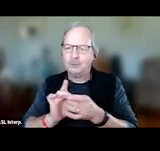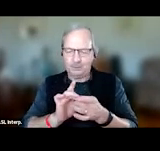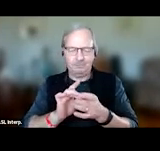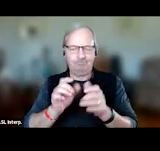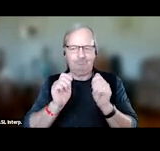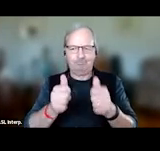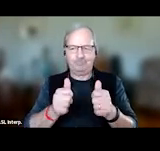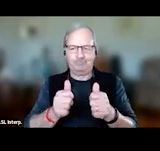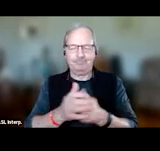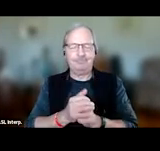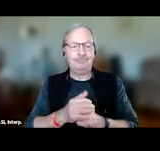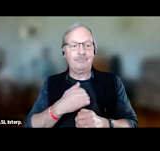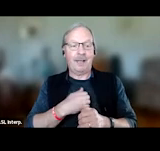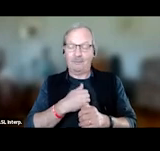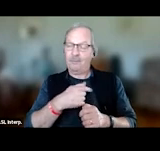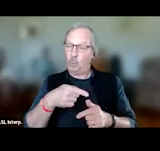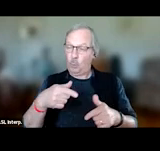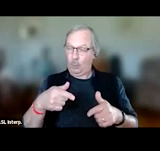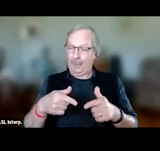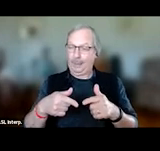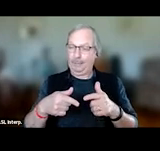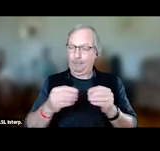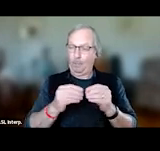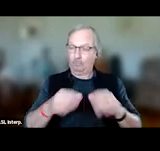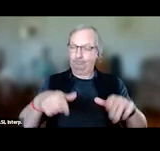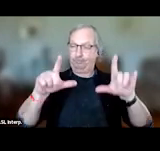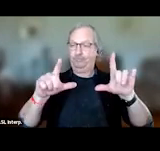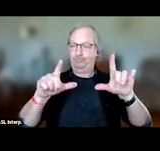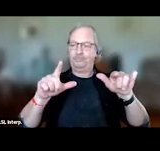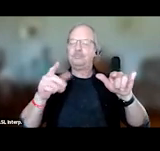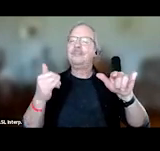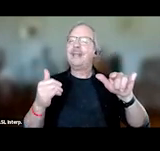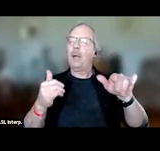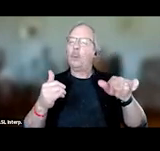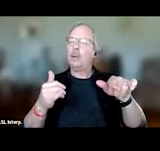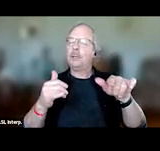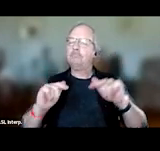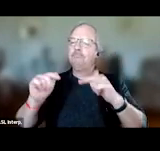We have a couple of extra slides that we'll get to. So now we're gonna throw it to Kate,